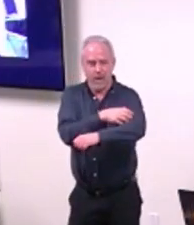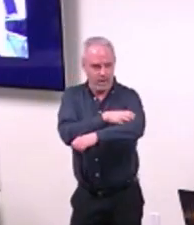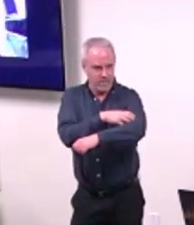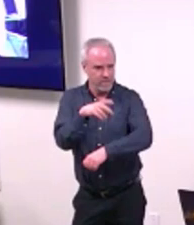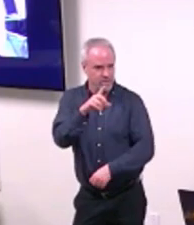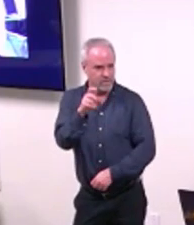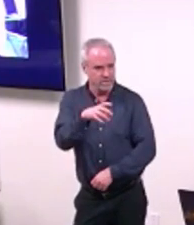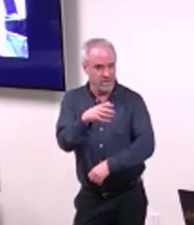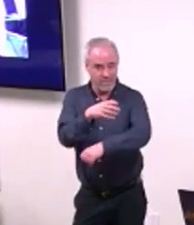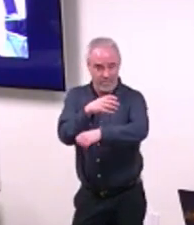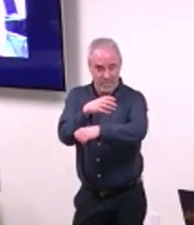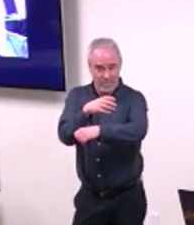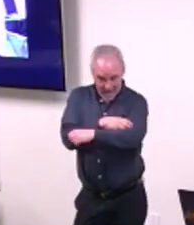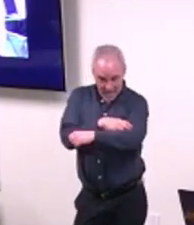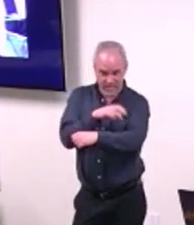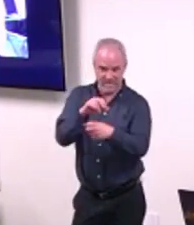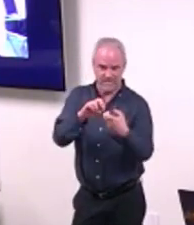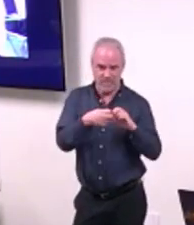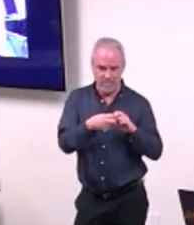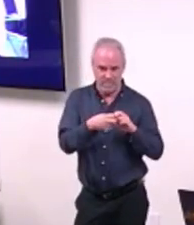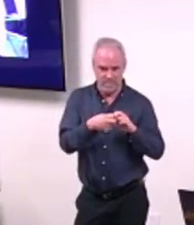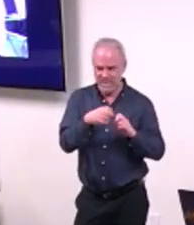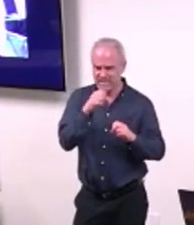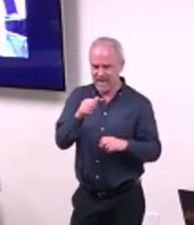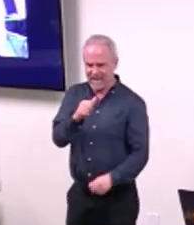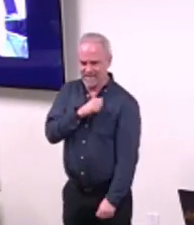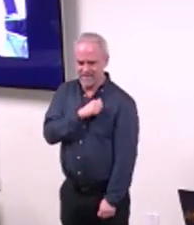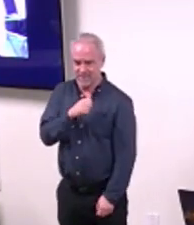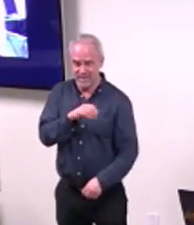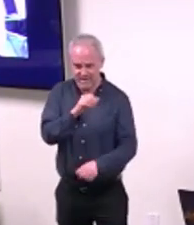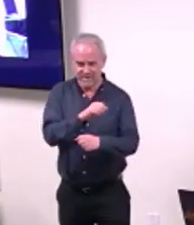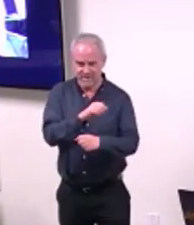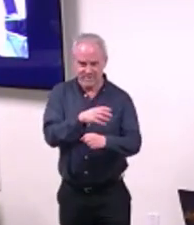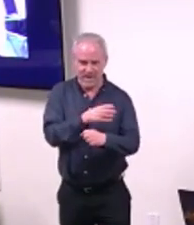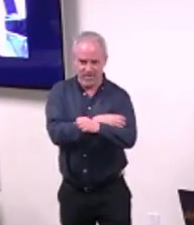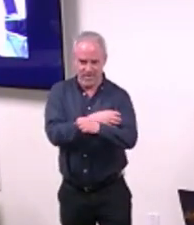I'm sure most of you have probably seen or listened to or had it audio-described to you.